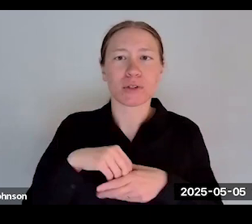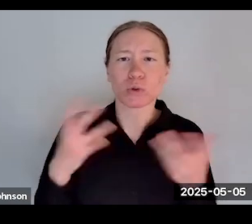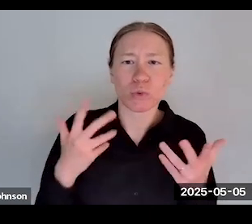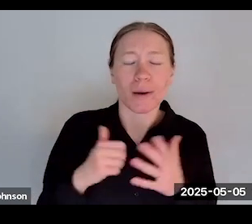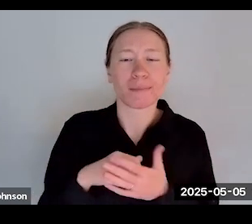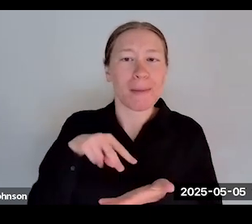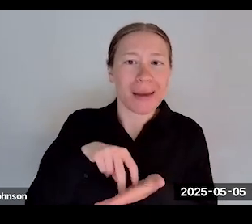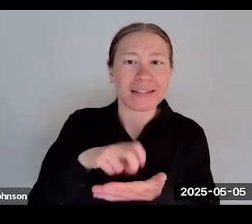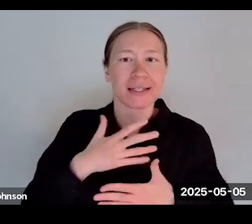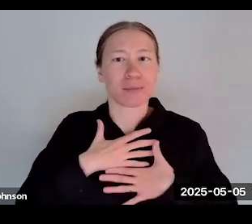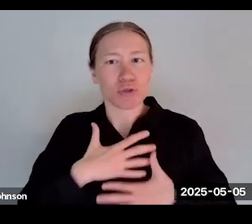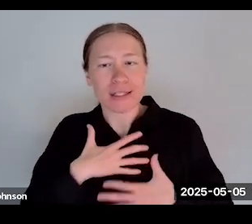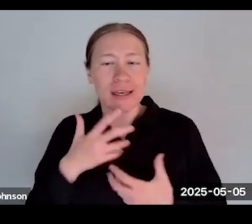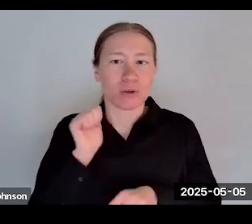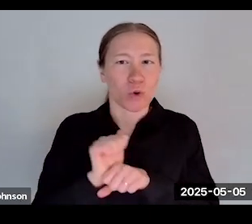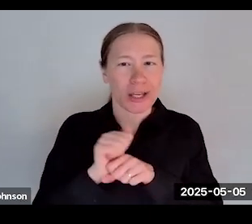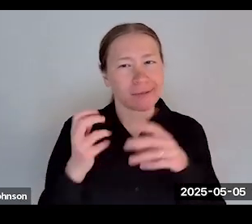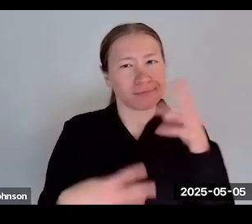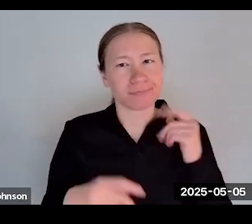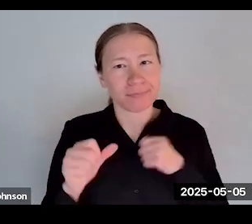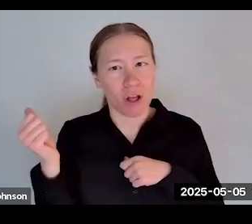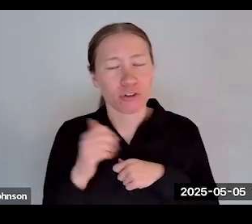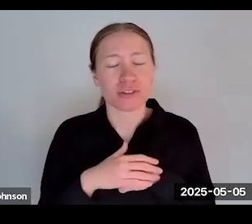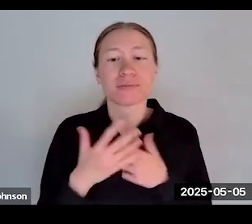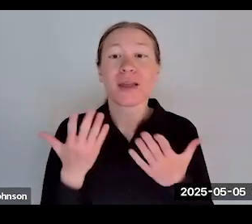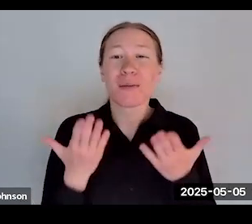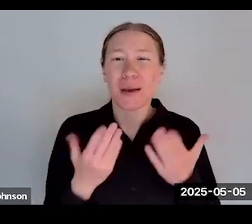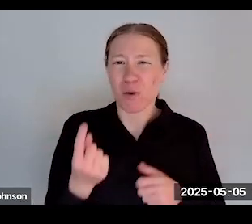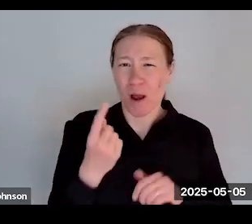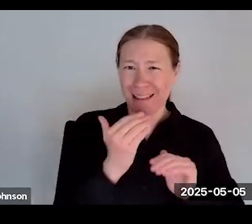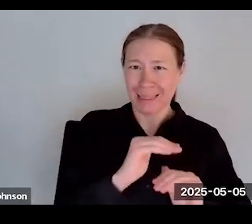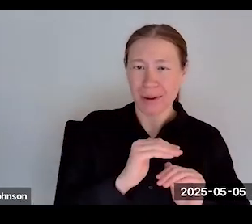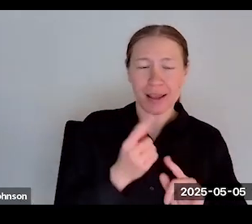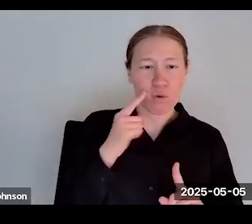breathing, and working among others, and what may be substantially limiting for one person